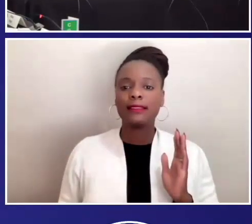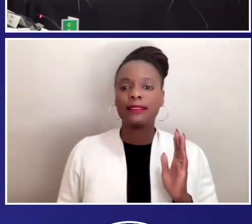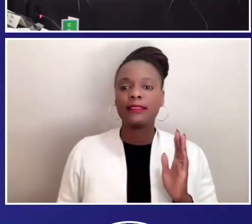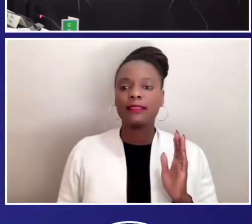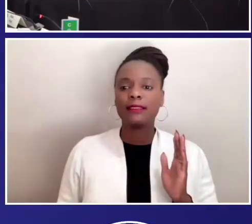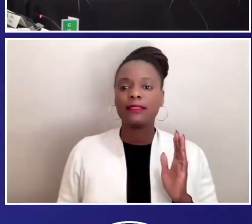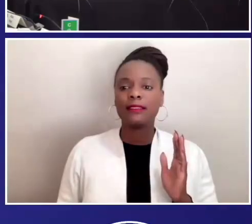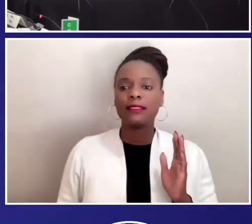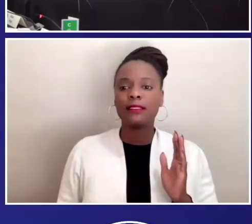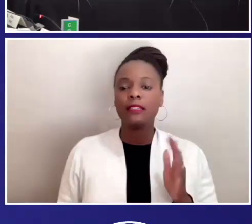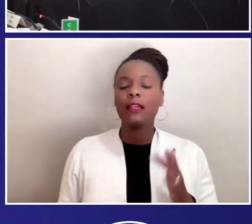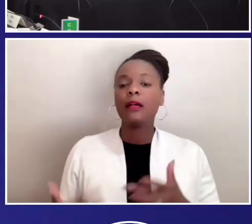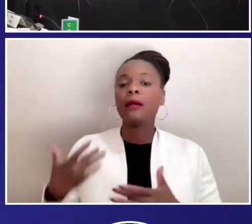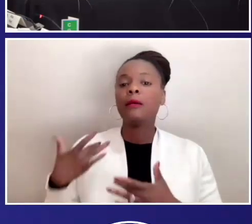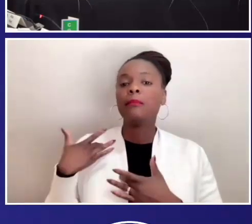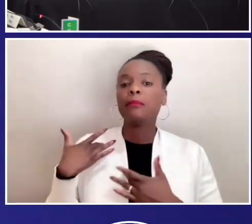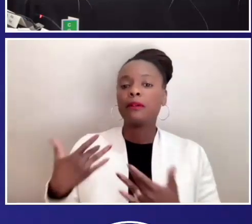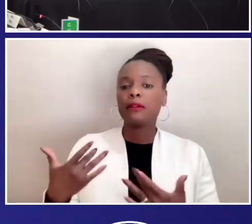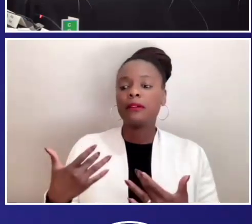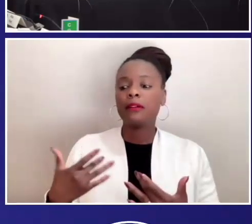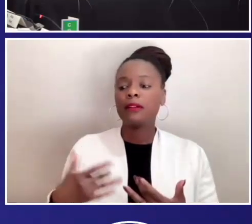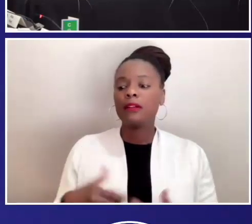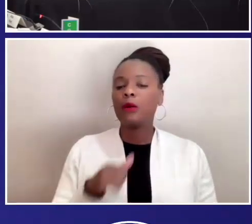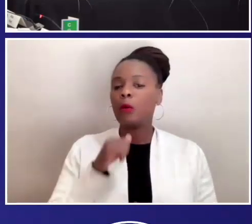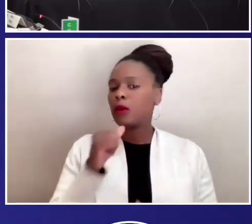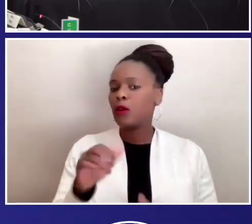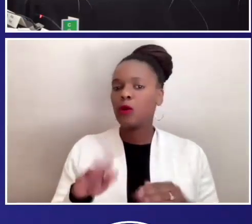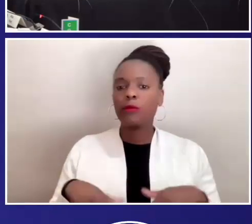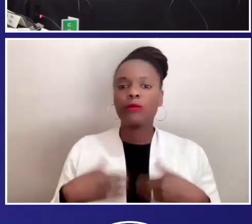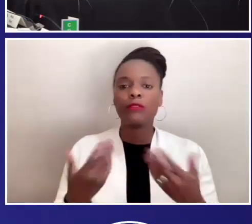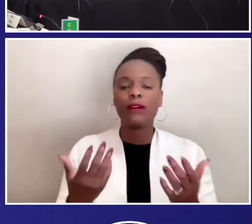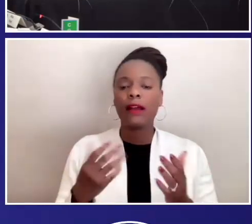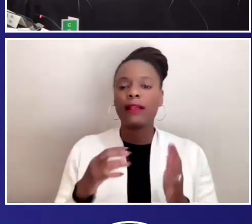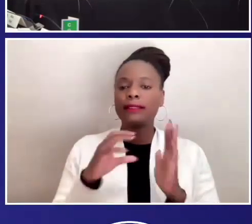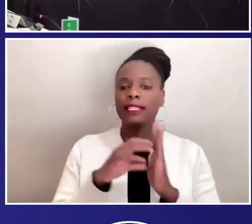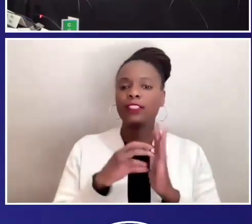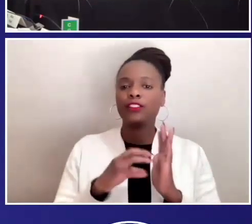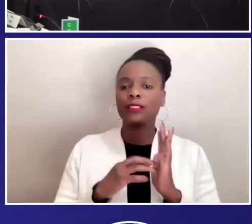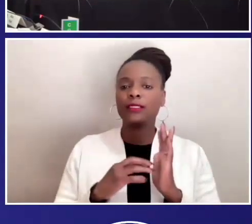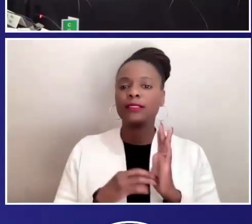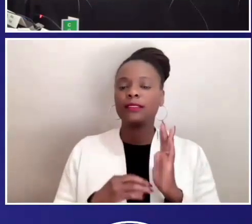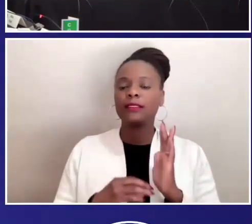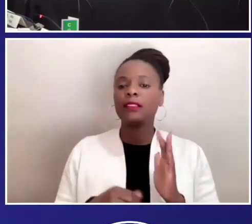Typically, we don't provide the sections that we're not reviewing.